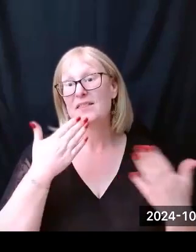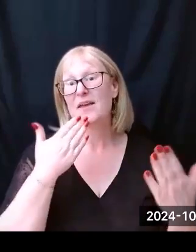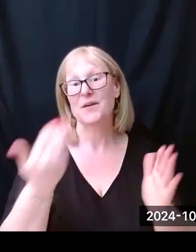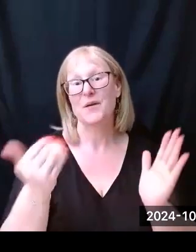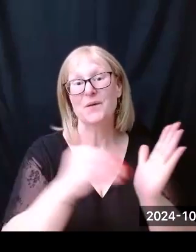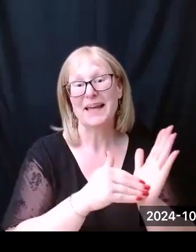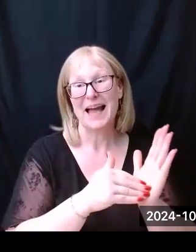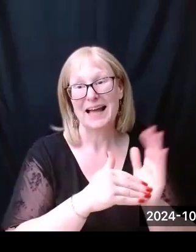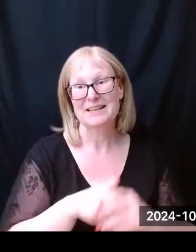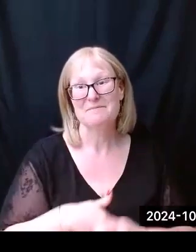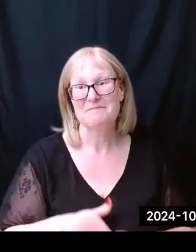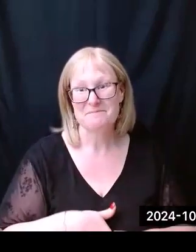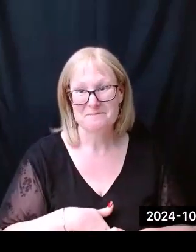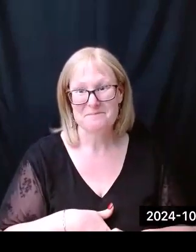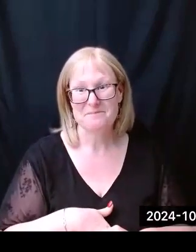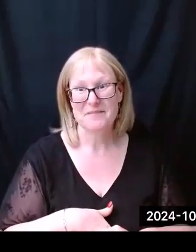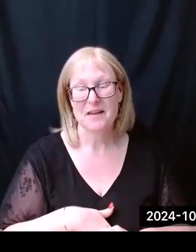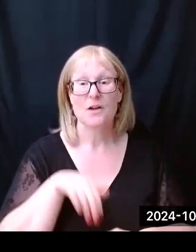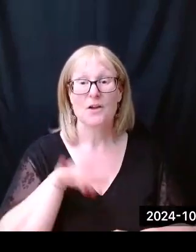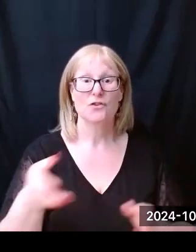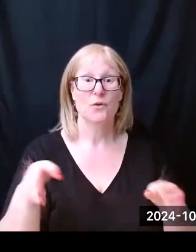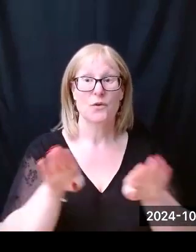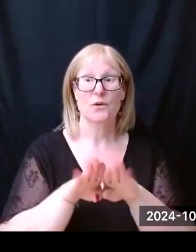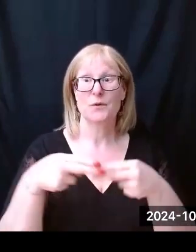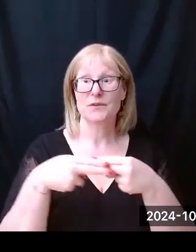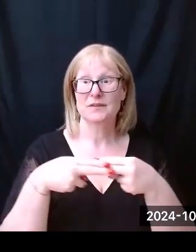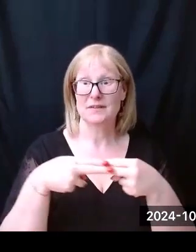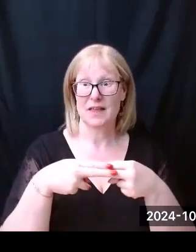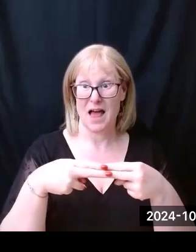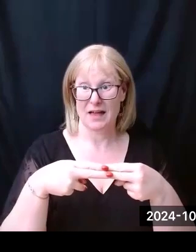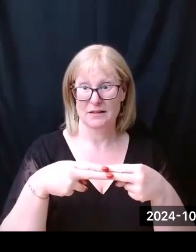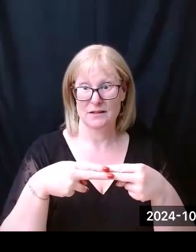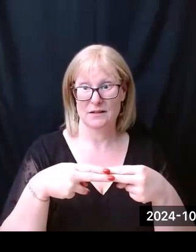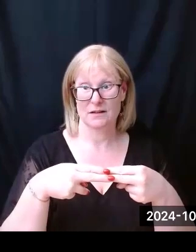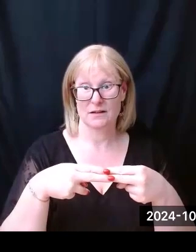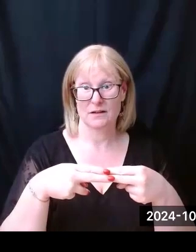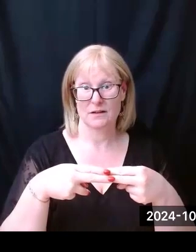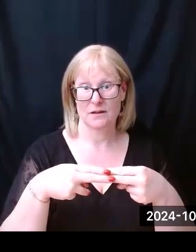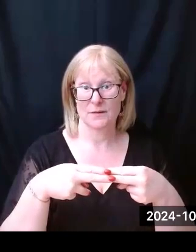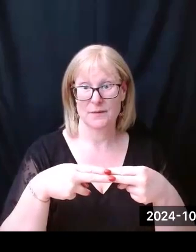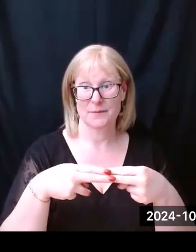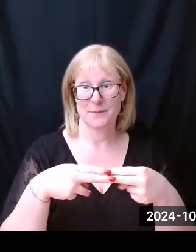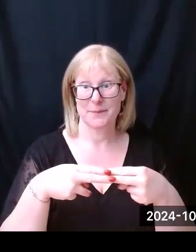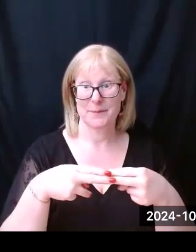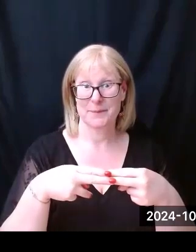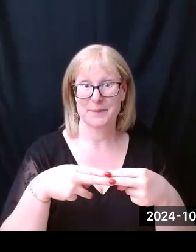So as CERC puts up our closing slide, I am going to end with just a couple kind of quick announcements.